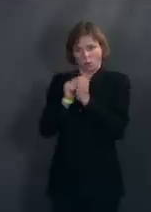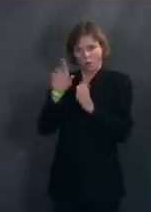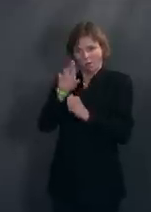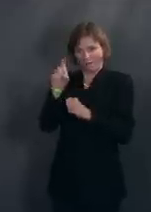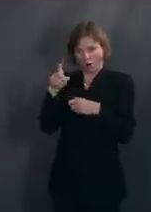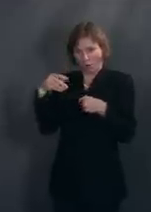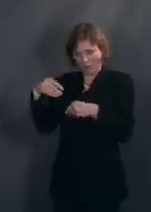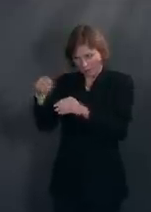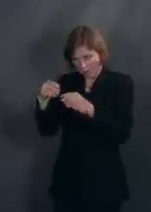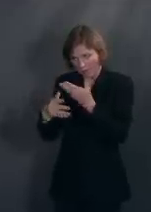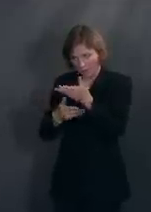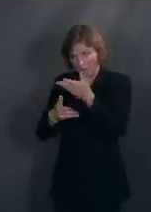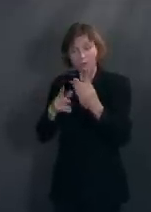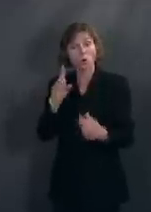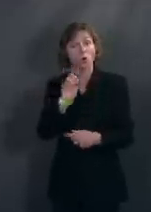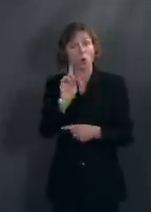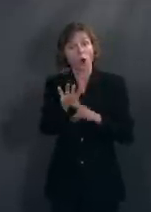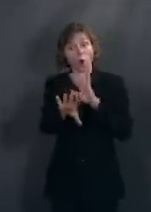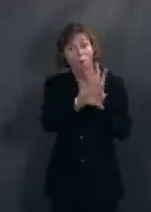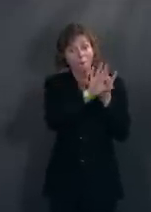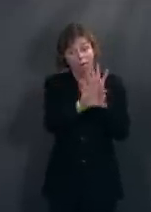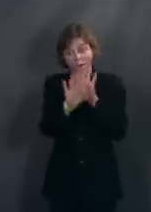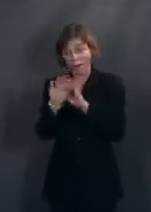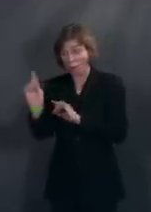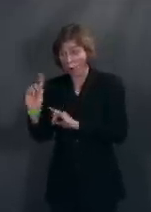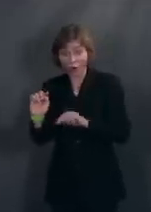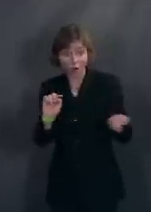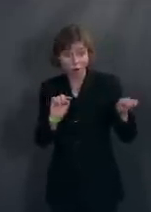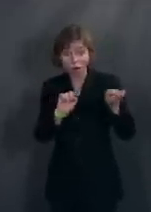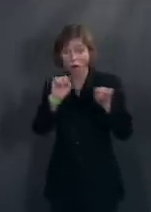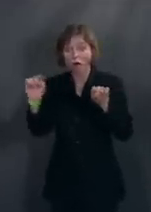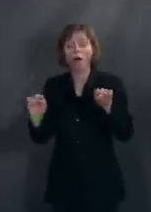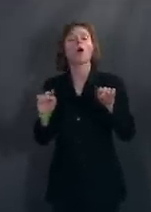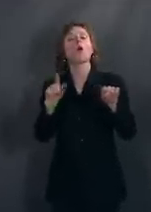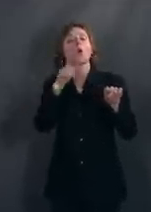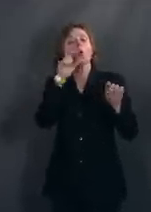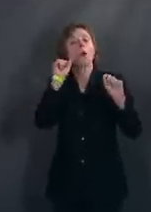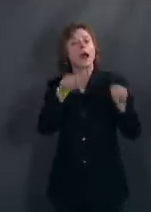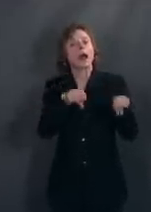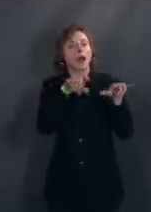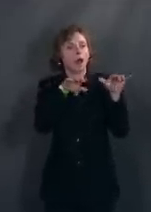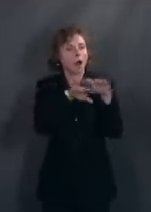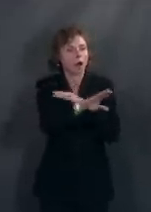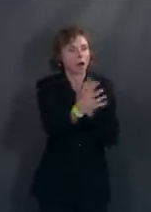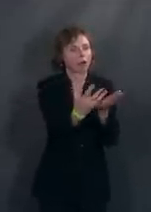Sites are selected based on their ability to reach some of the populations most at risk for severe illness from COVID-19,